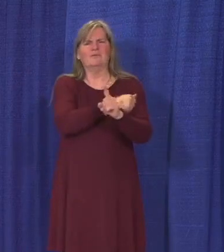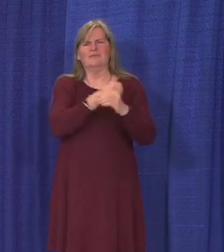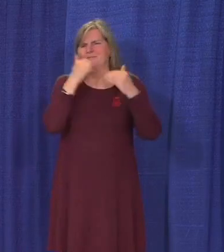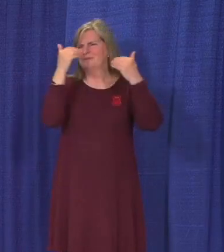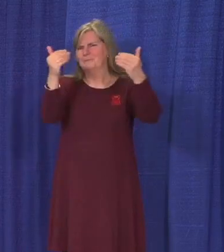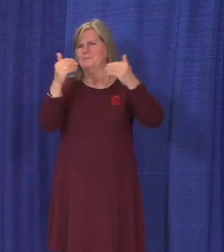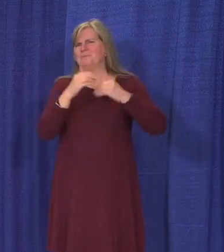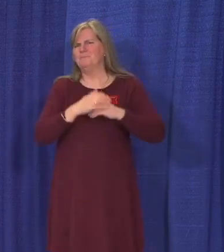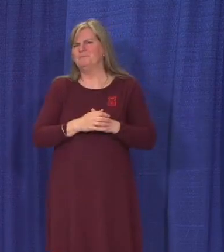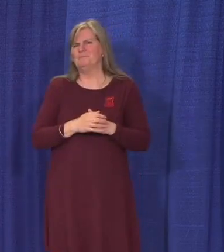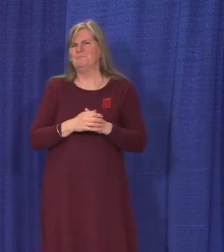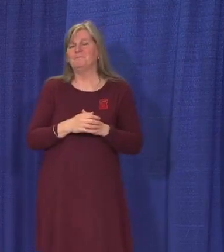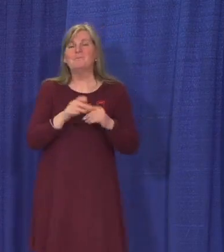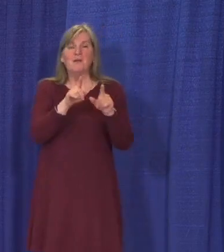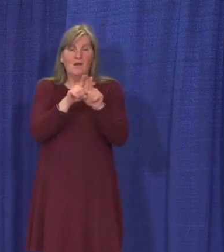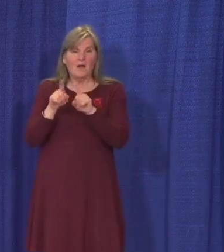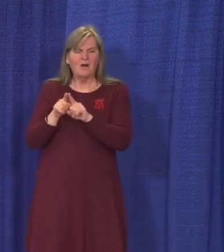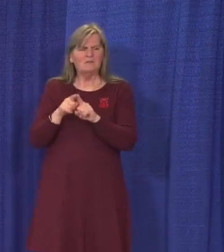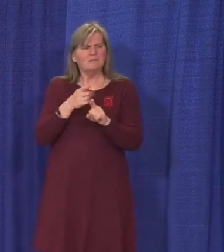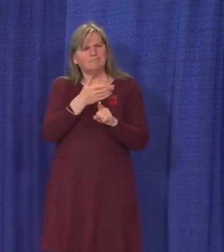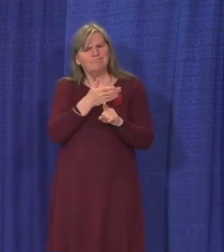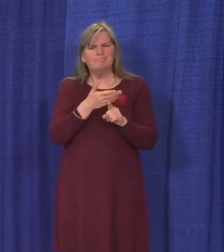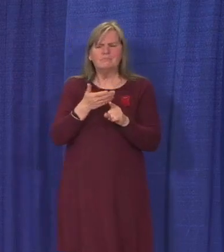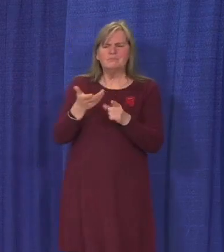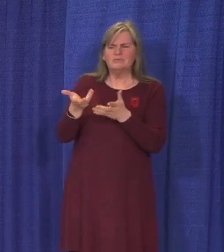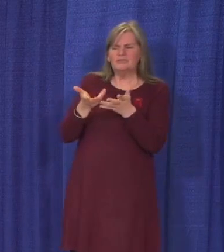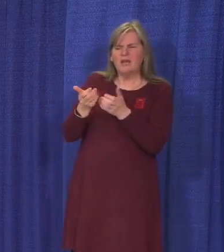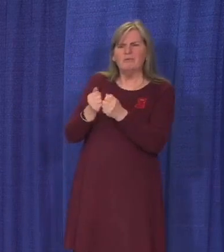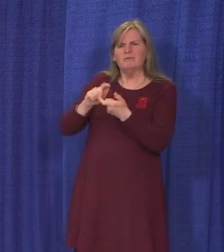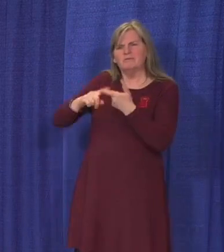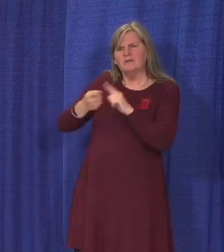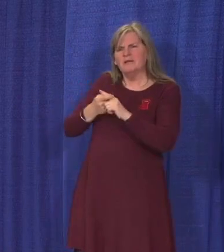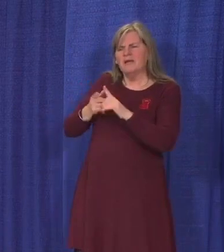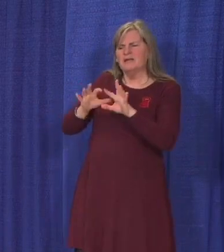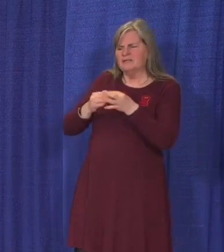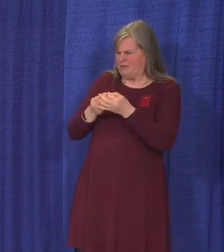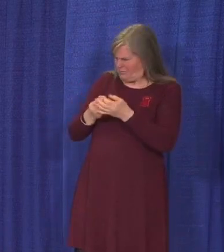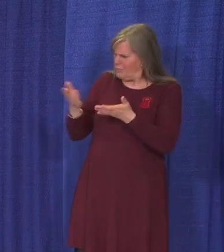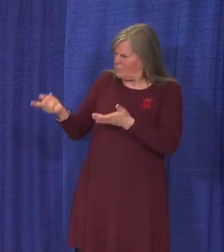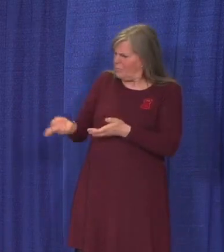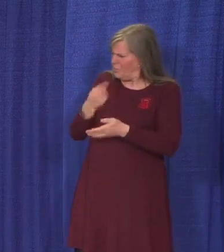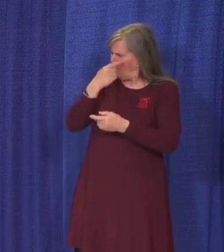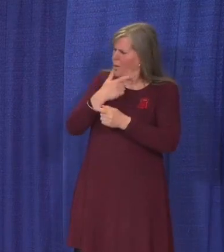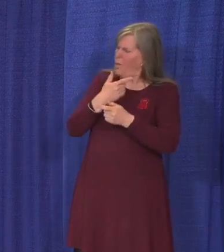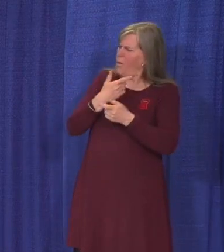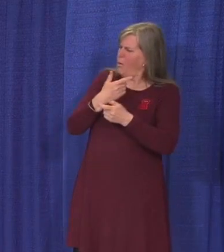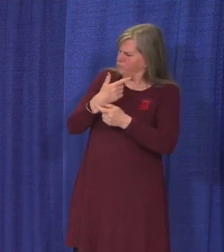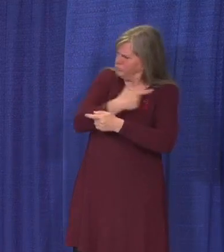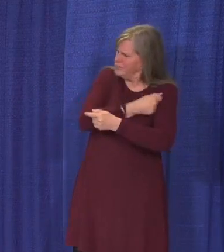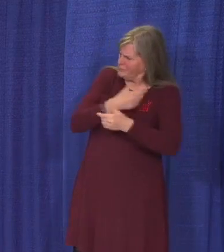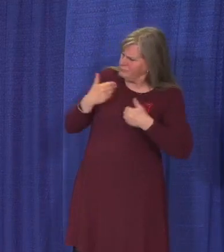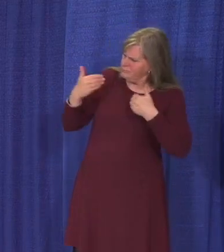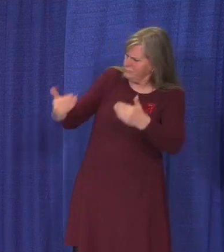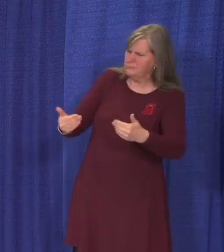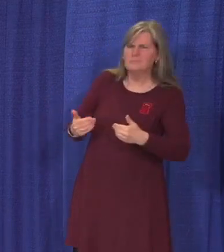Yukoners have made and I encourage Yukoners who have not